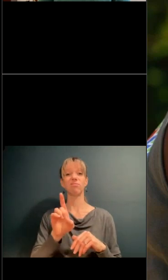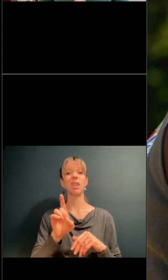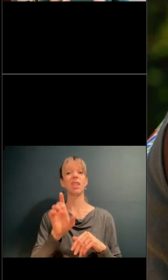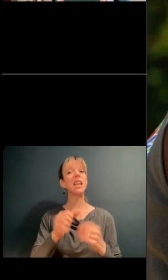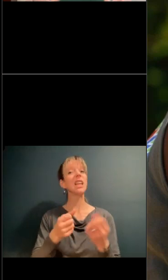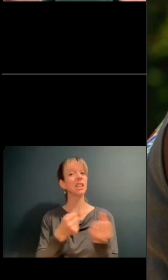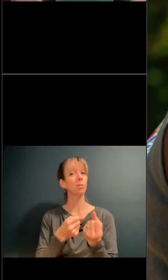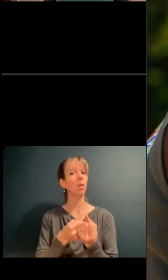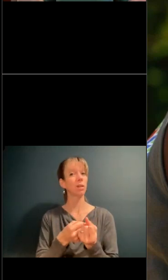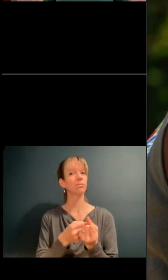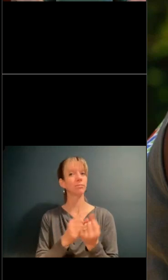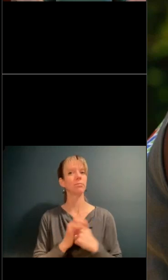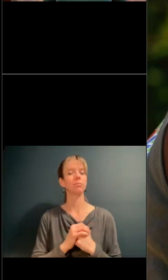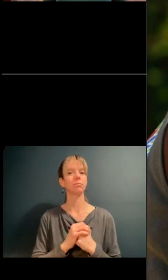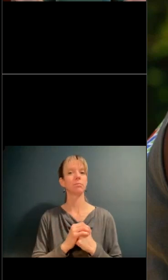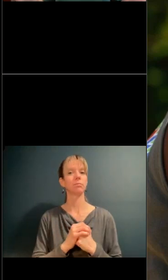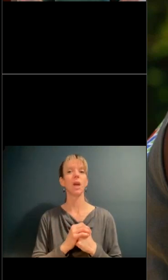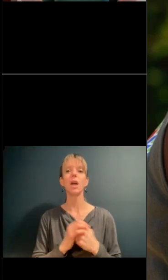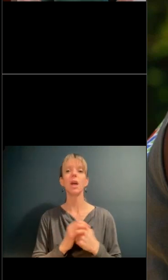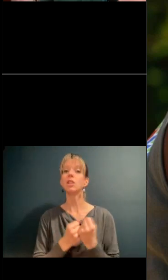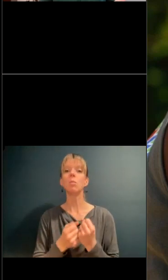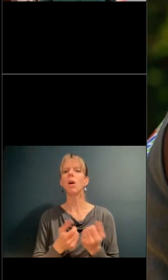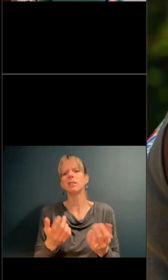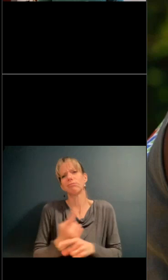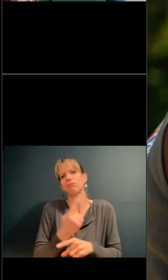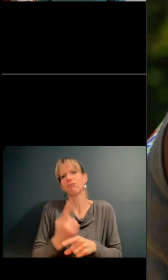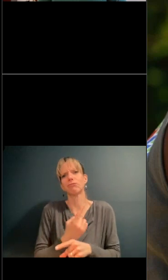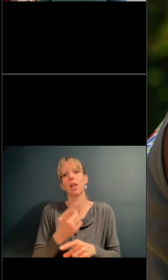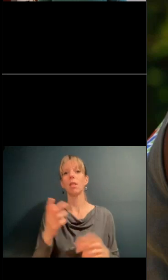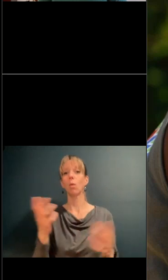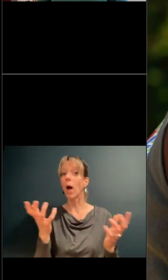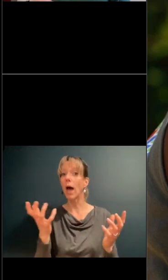A lot of the supports are ordinary supports, like needing encouragement to participate.